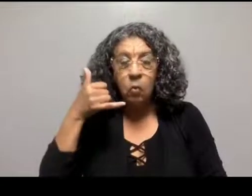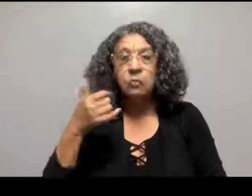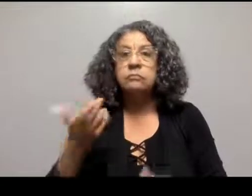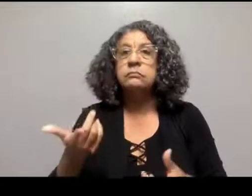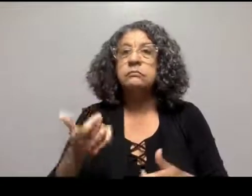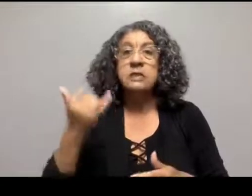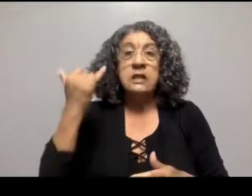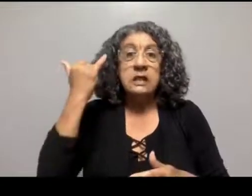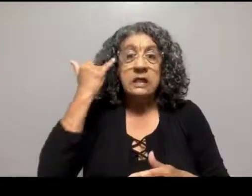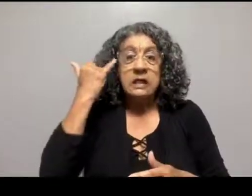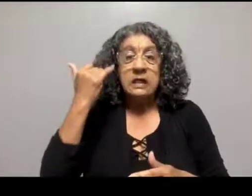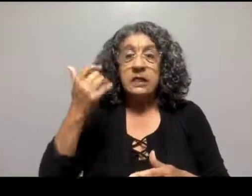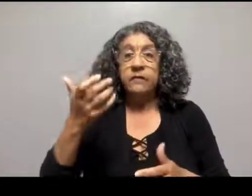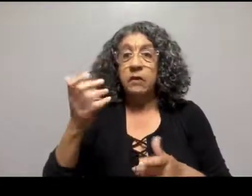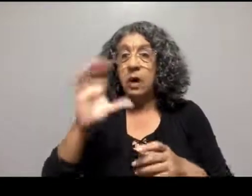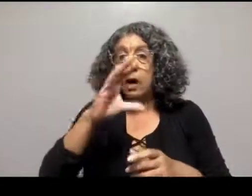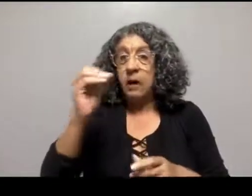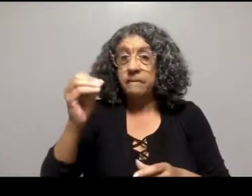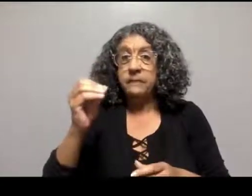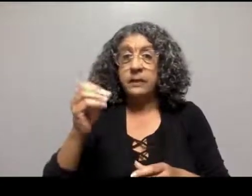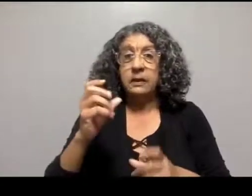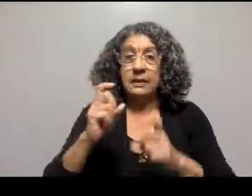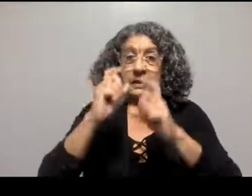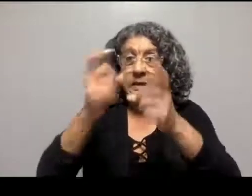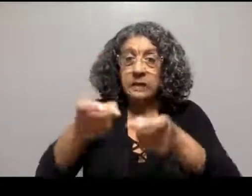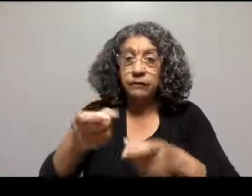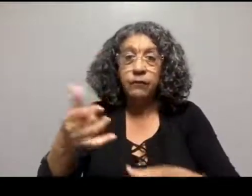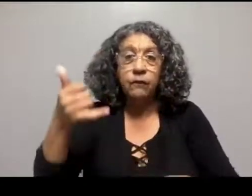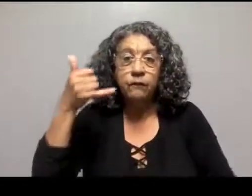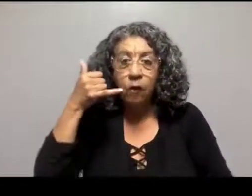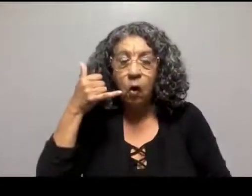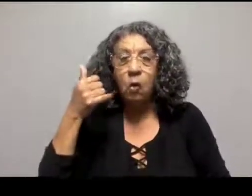if the company gives you a cell phone